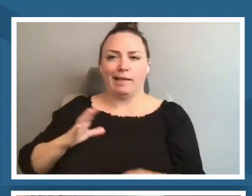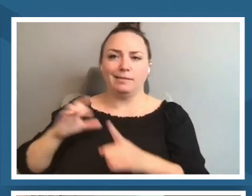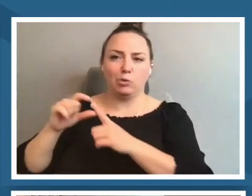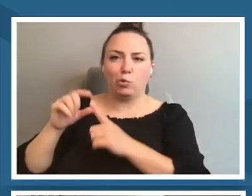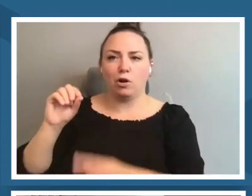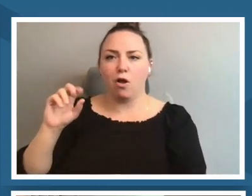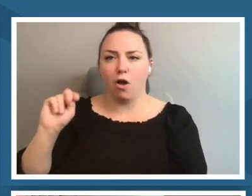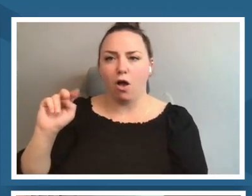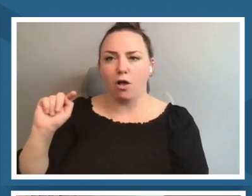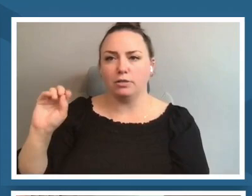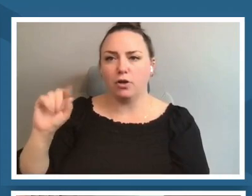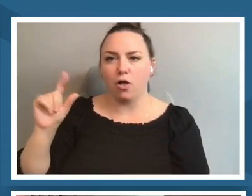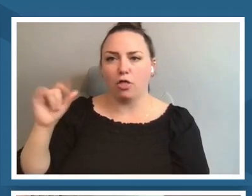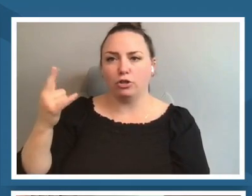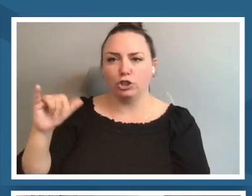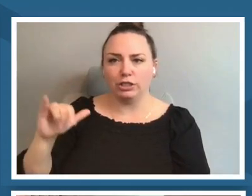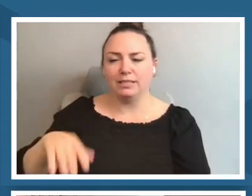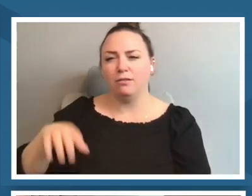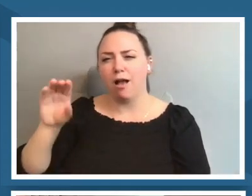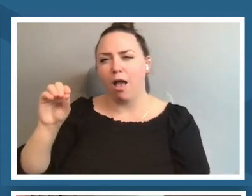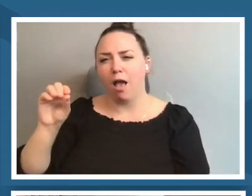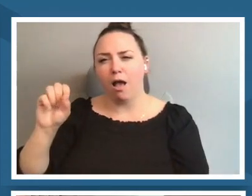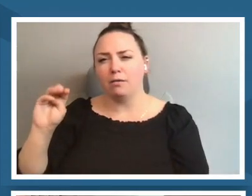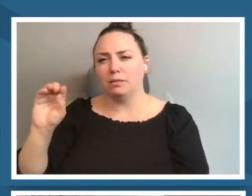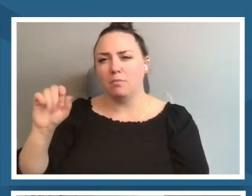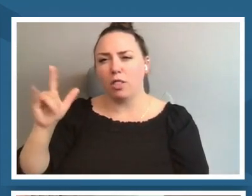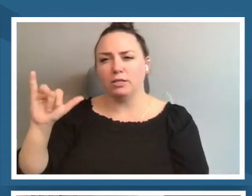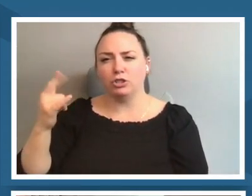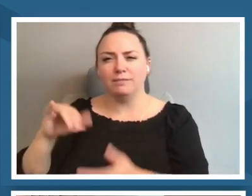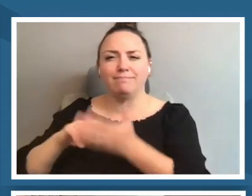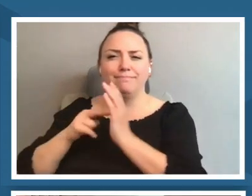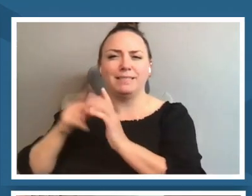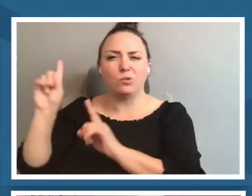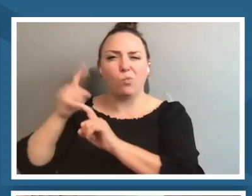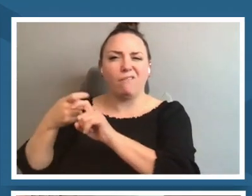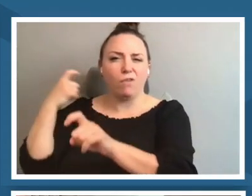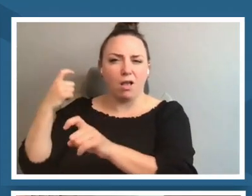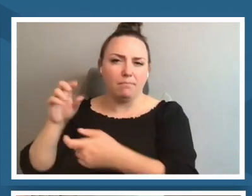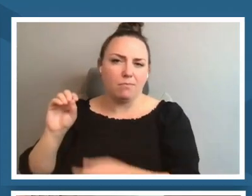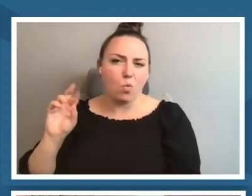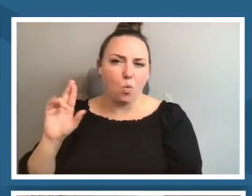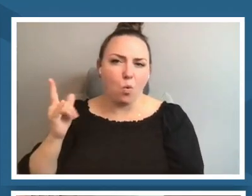cosmologies stories about origins